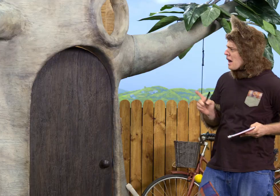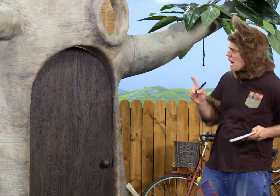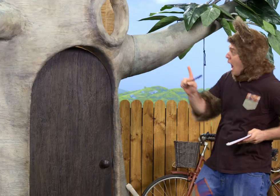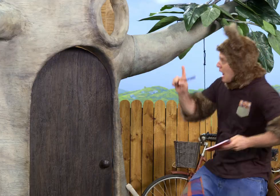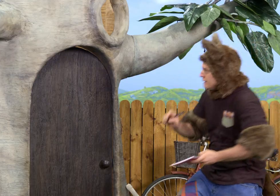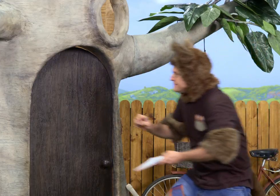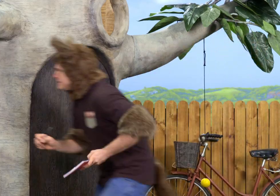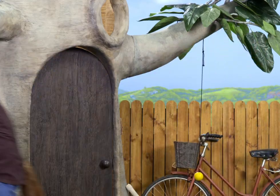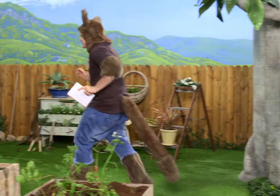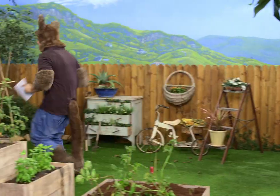Aha!